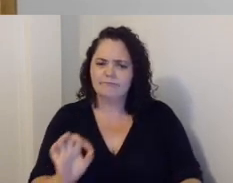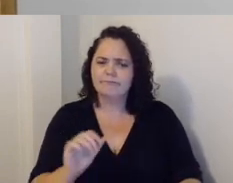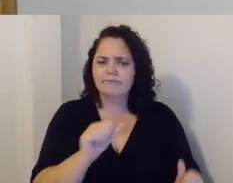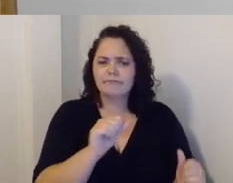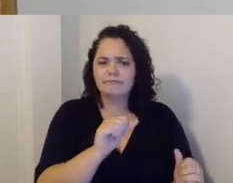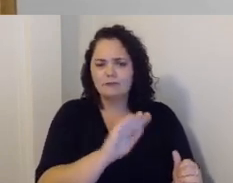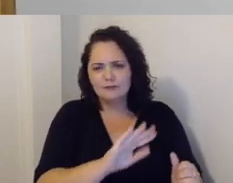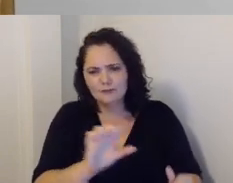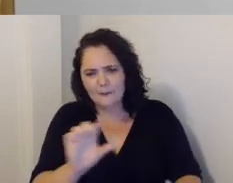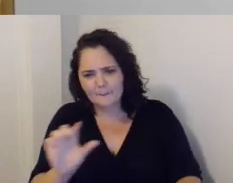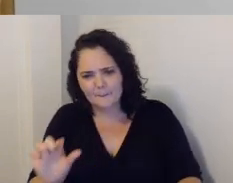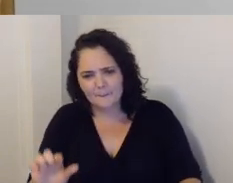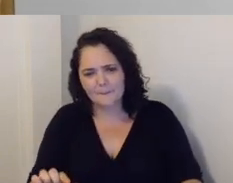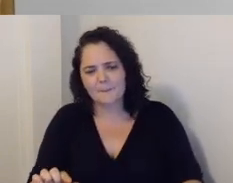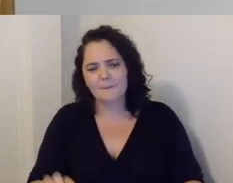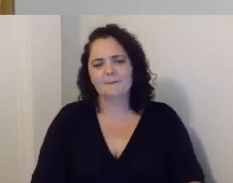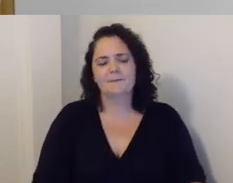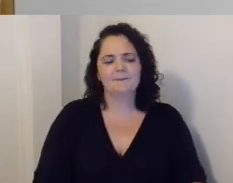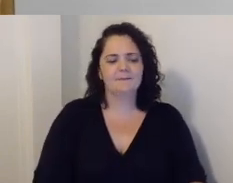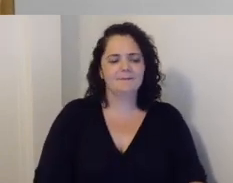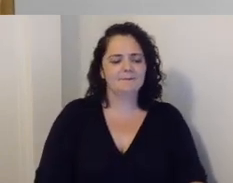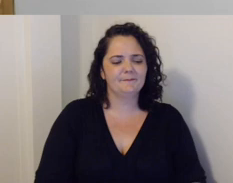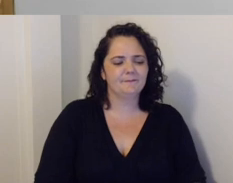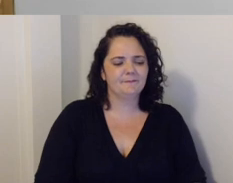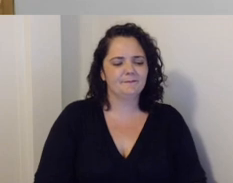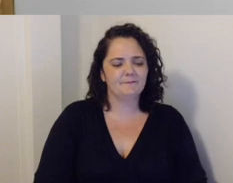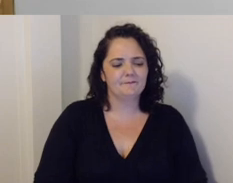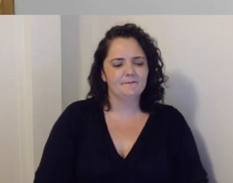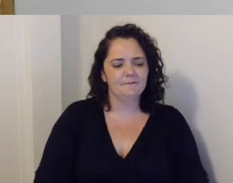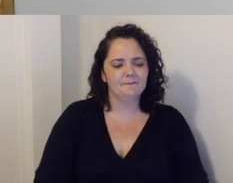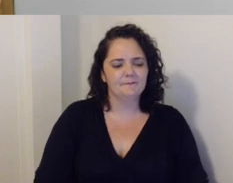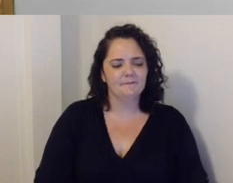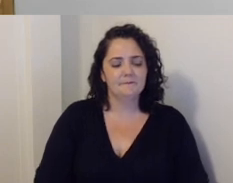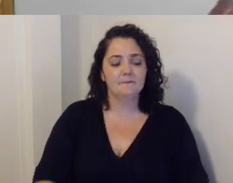going to begin rubbing it back so I start to build up the form like that. Now if you want to